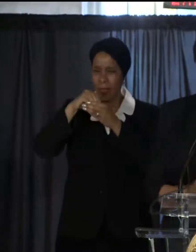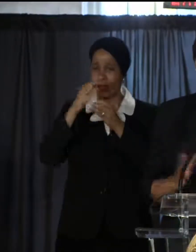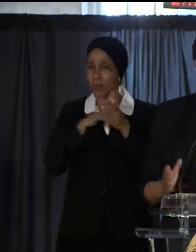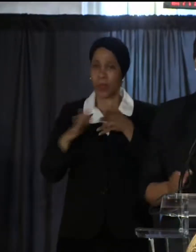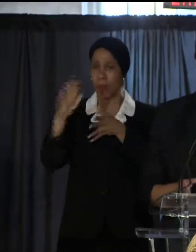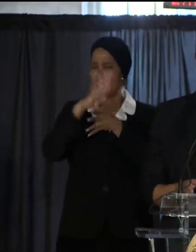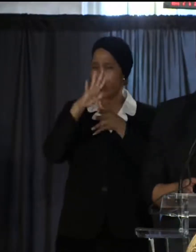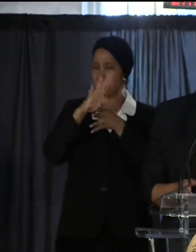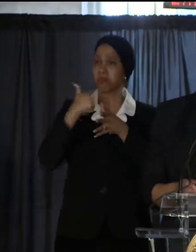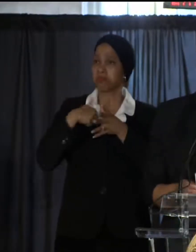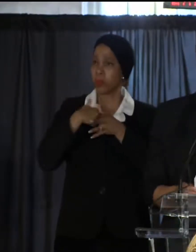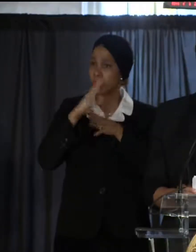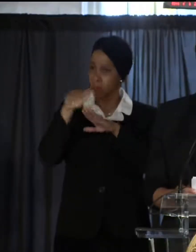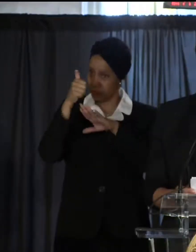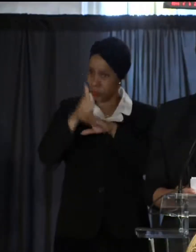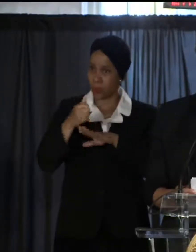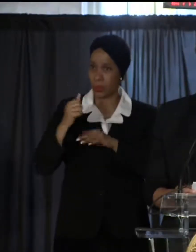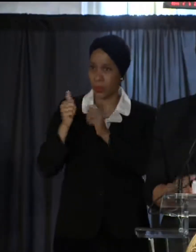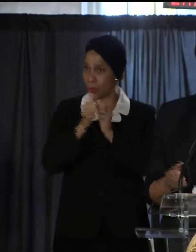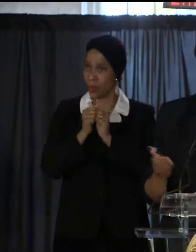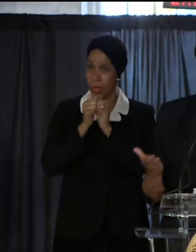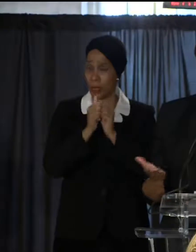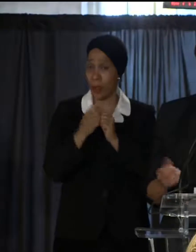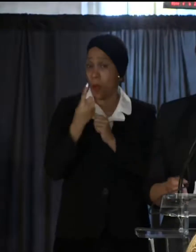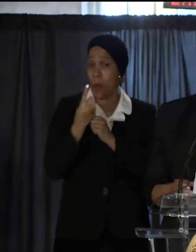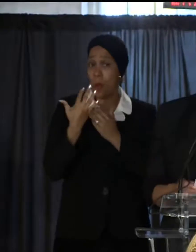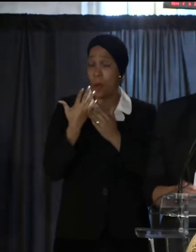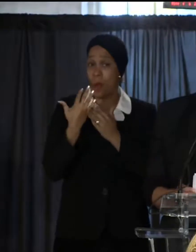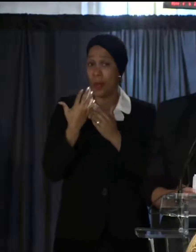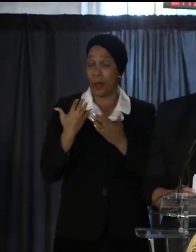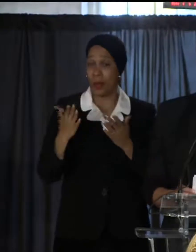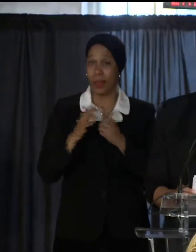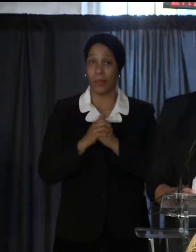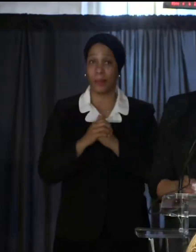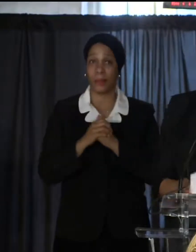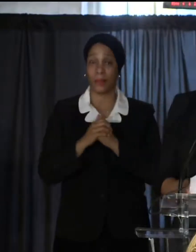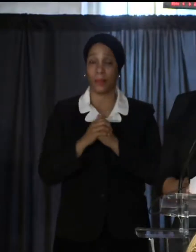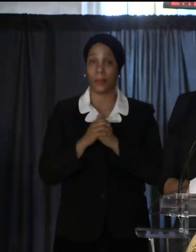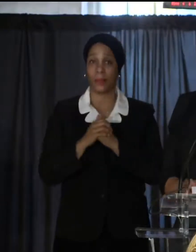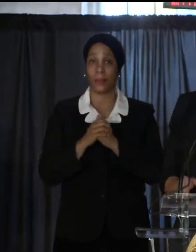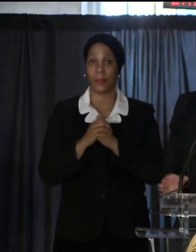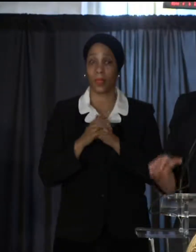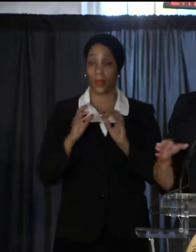THAT WE SET OUT TOGETHER AND ONE OF THOSE ITEMS IS TO ALLOW US TO